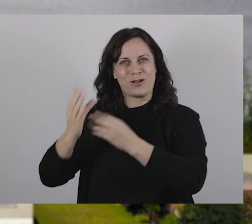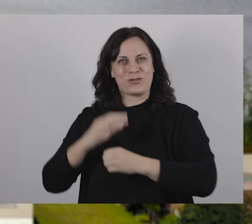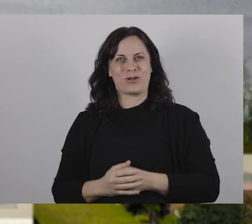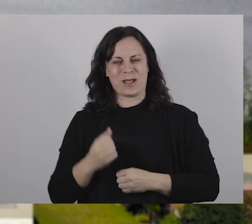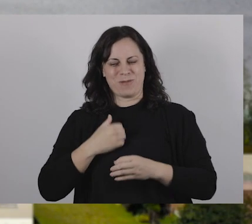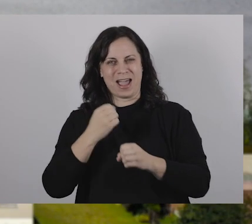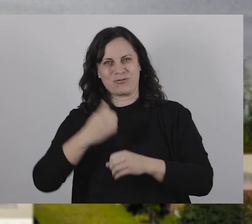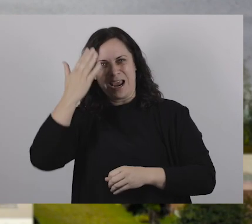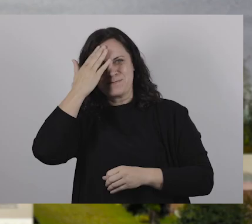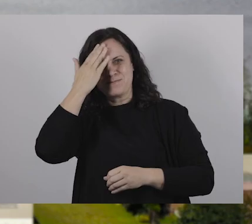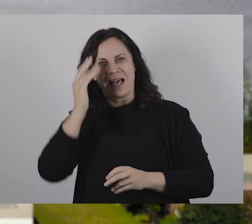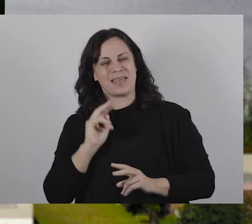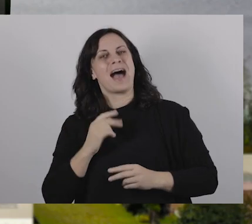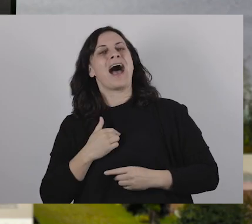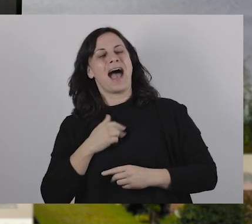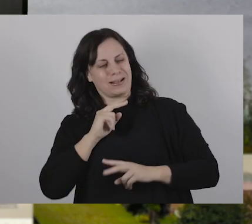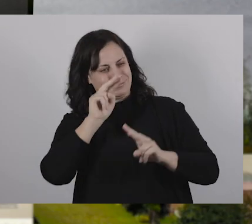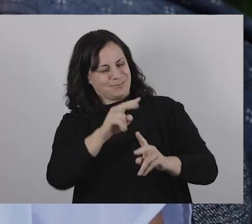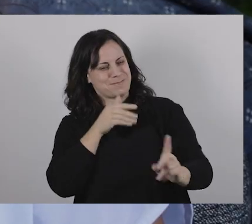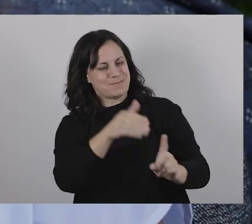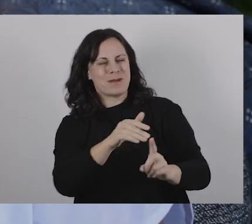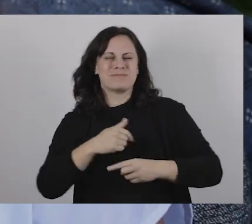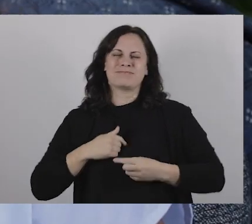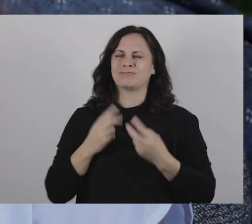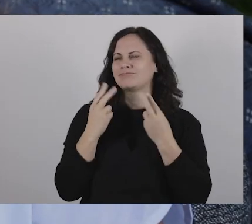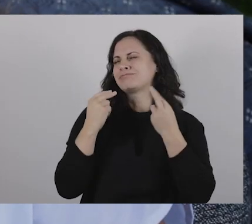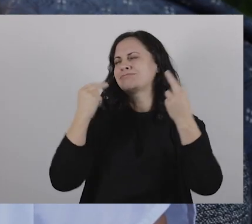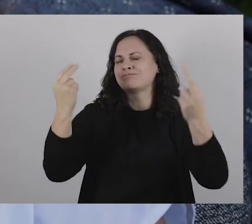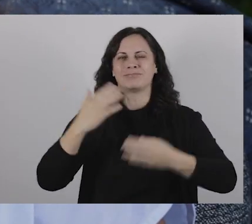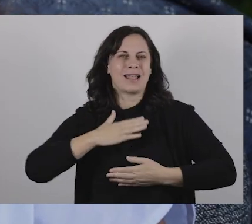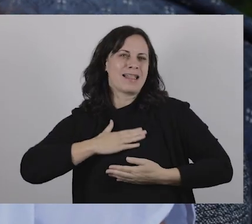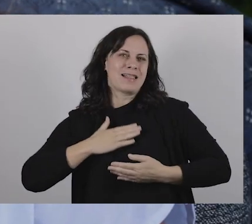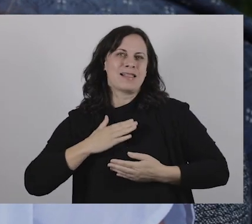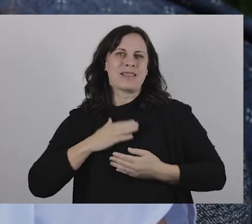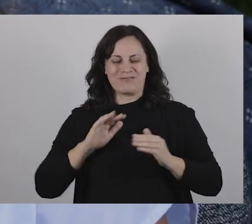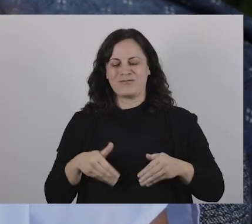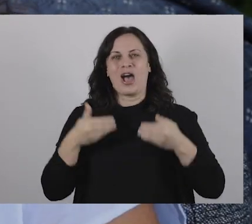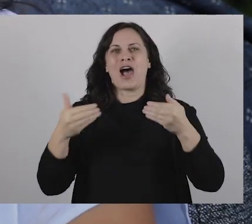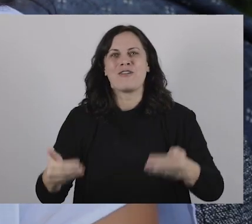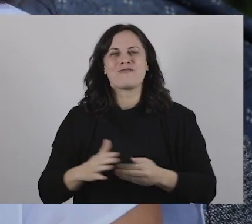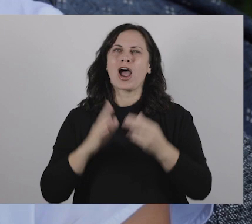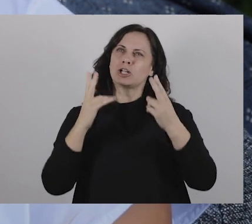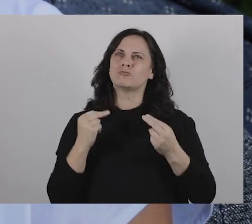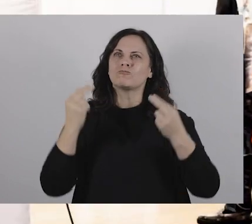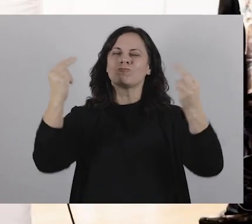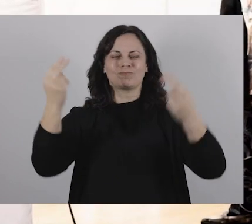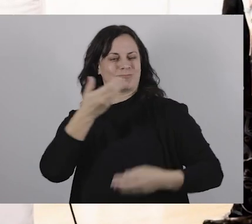That's where my nana could see that I loved singing and I loved, you know, being up front.